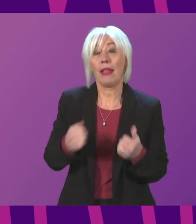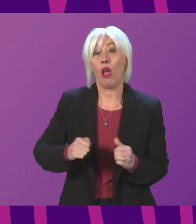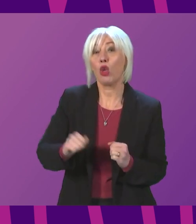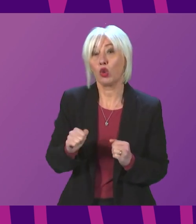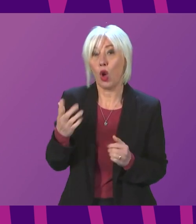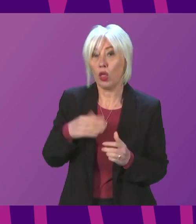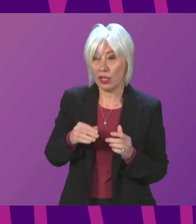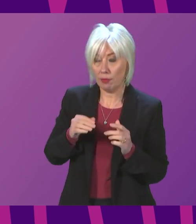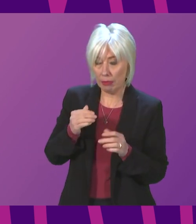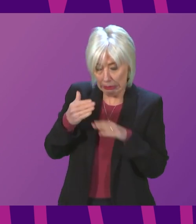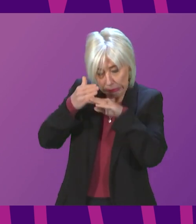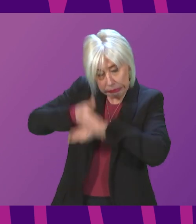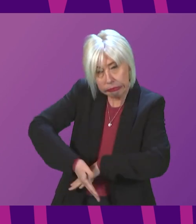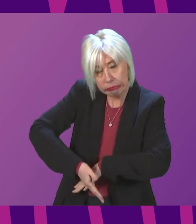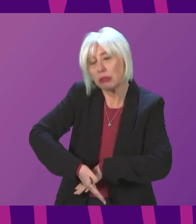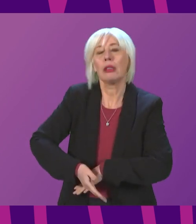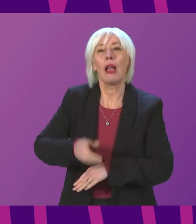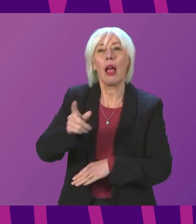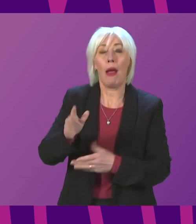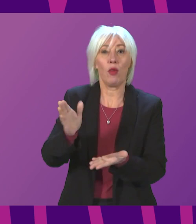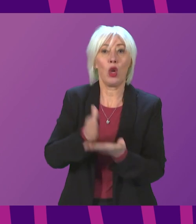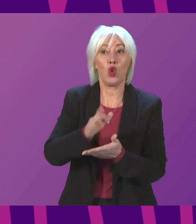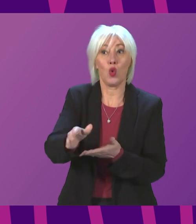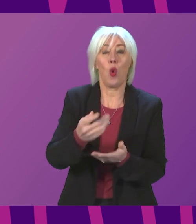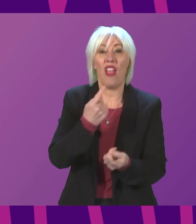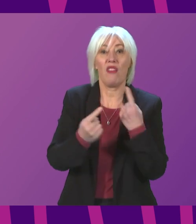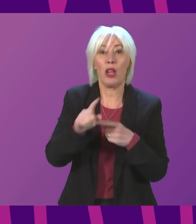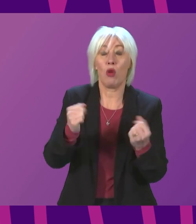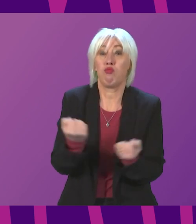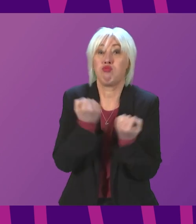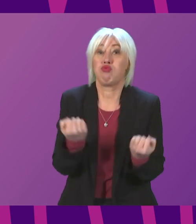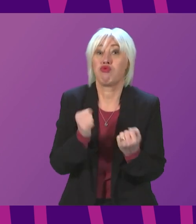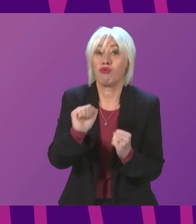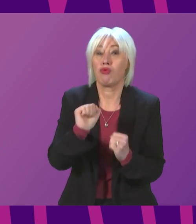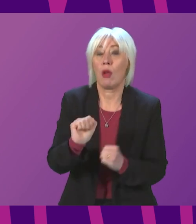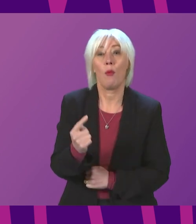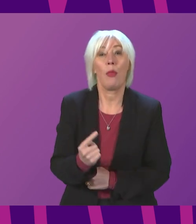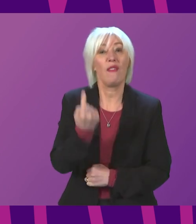work. It is important that that data is robust. The data will be the first results of the